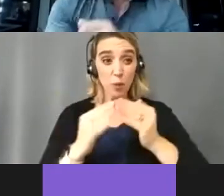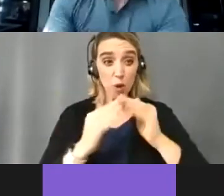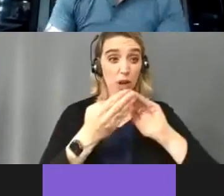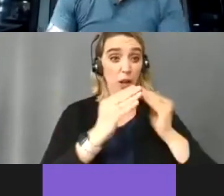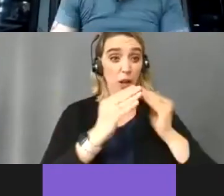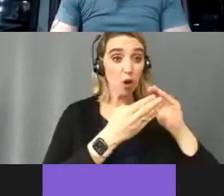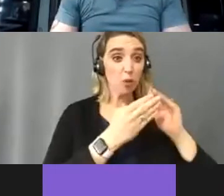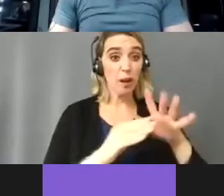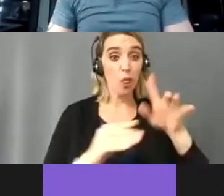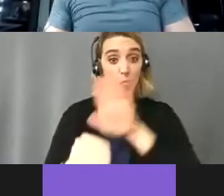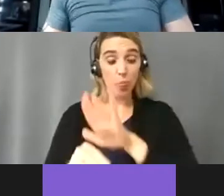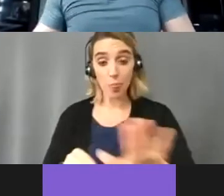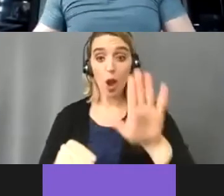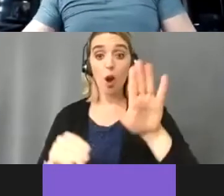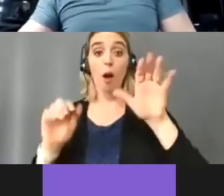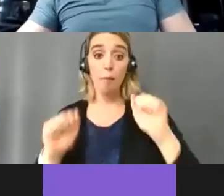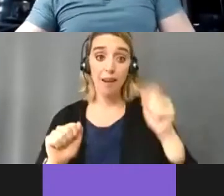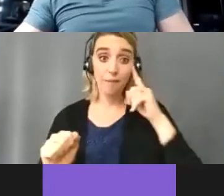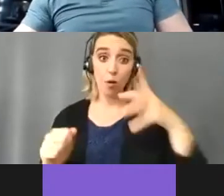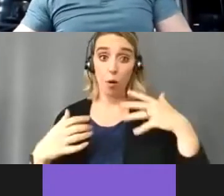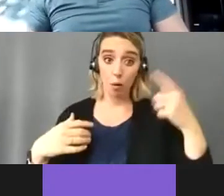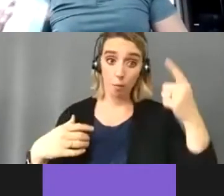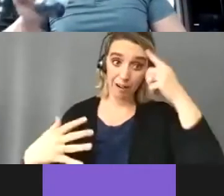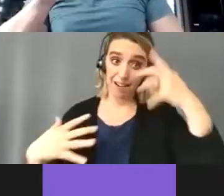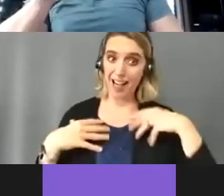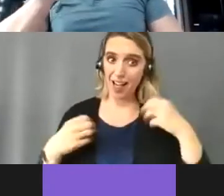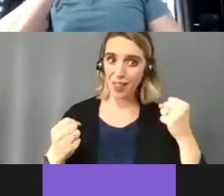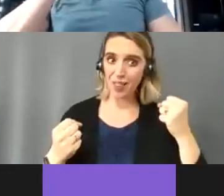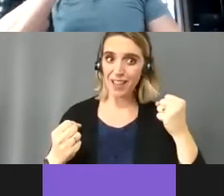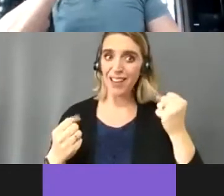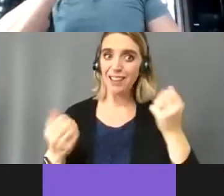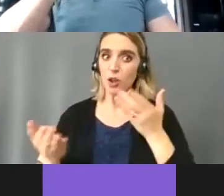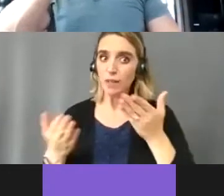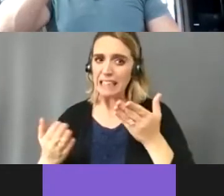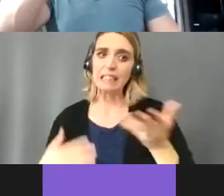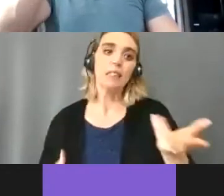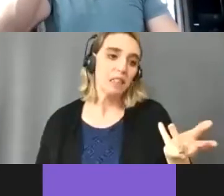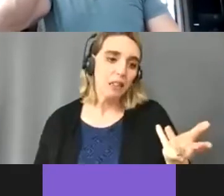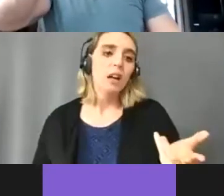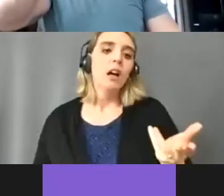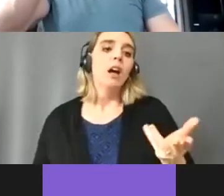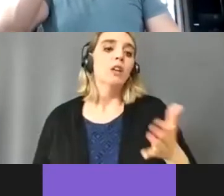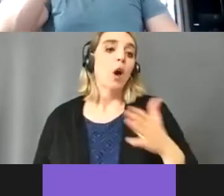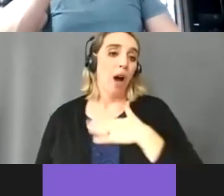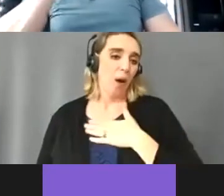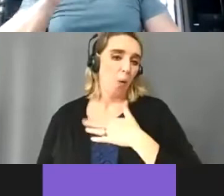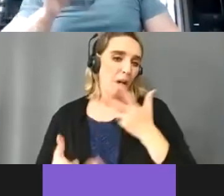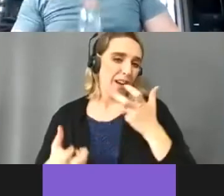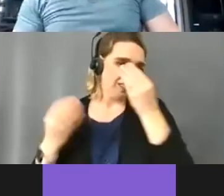So again, what I wanna share are some resources and more than anything else to send the message